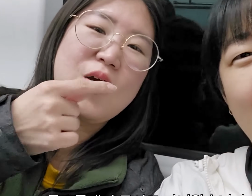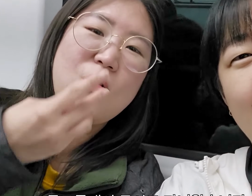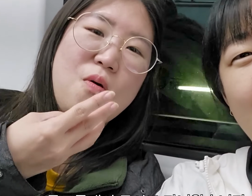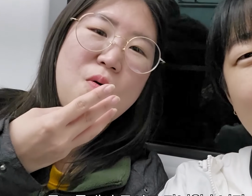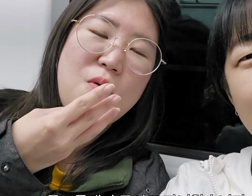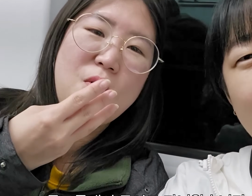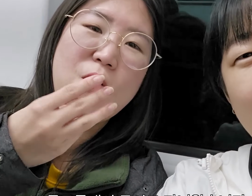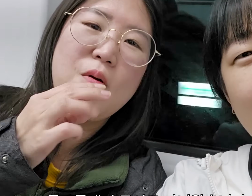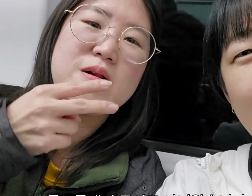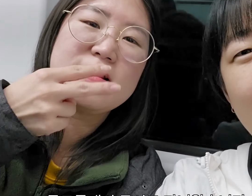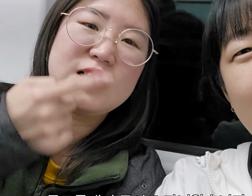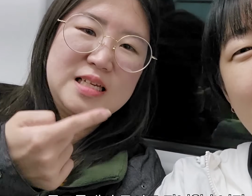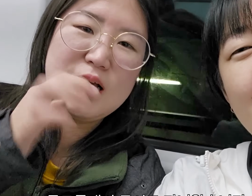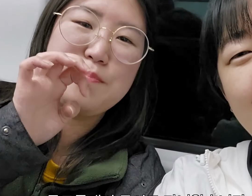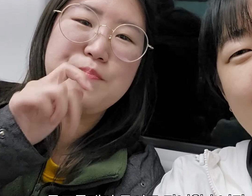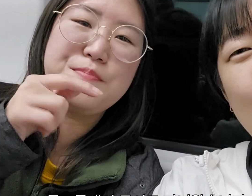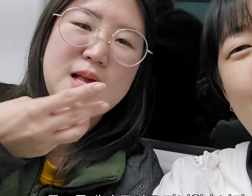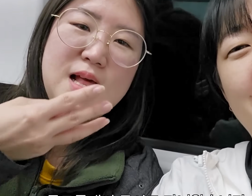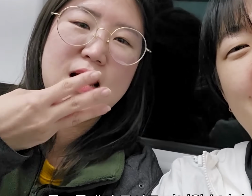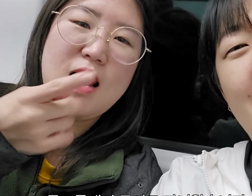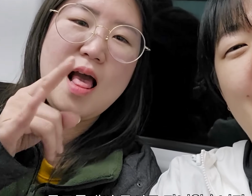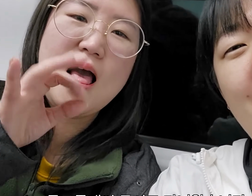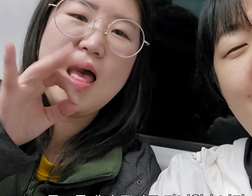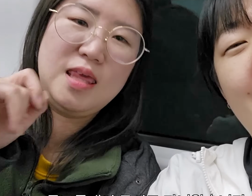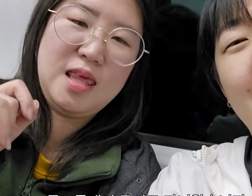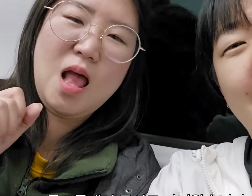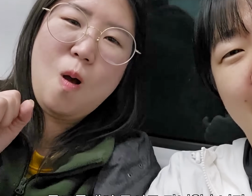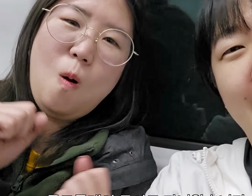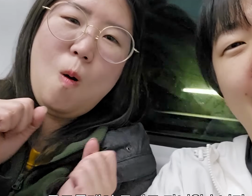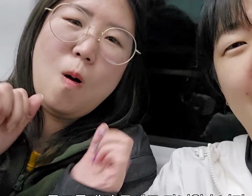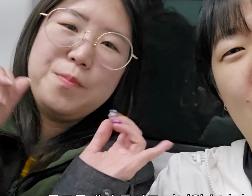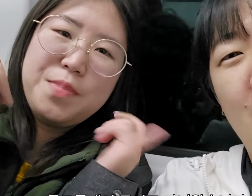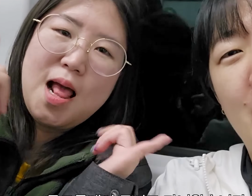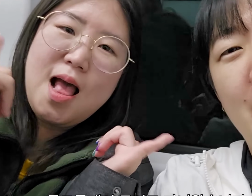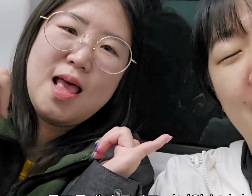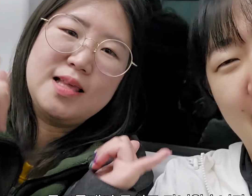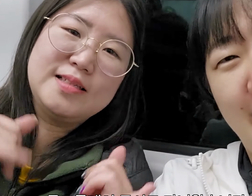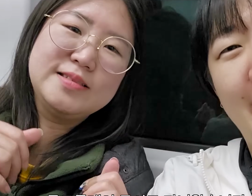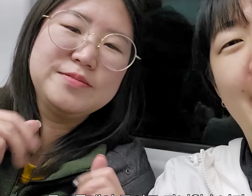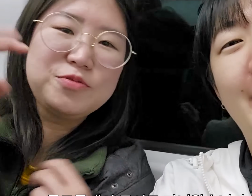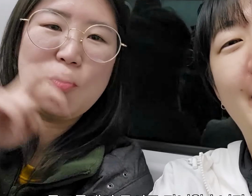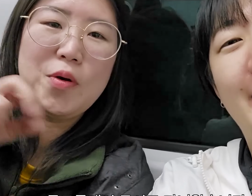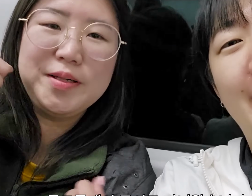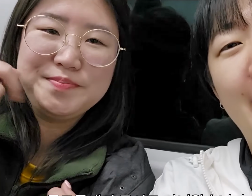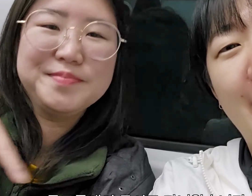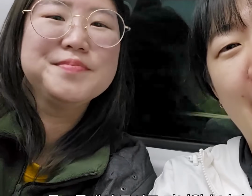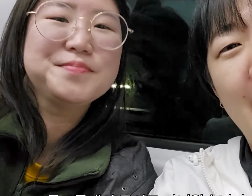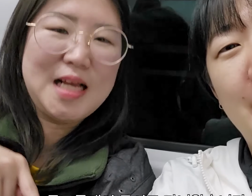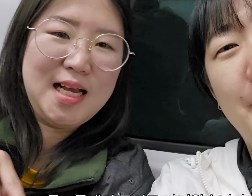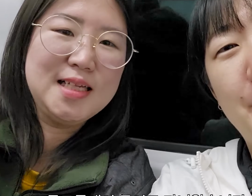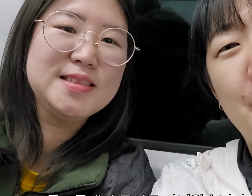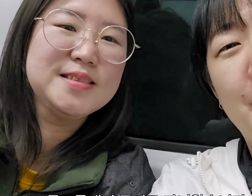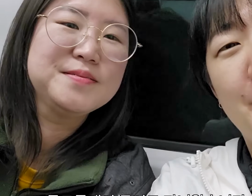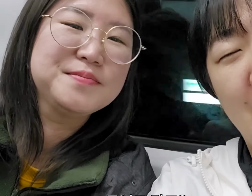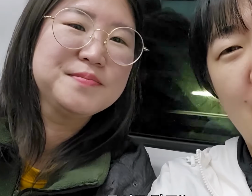I just came back from the Coldplay concert!